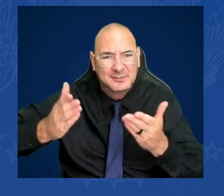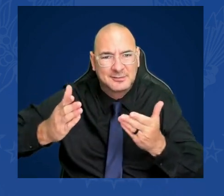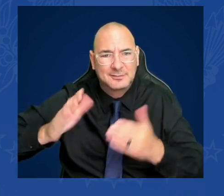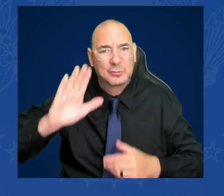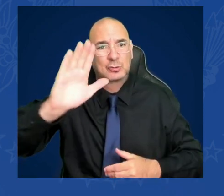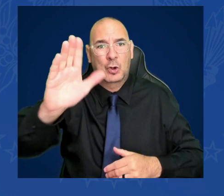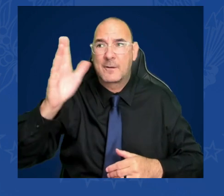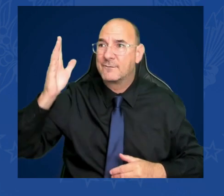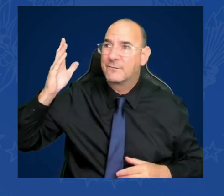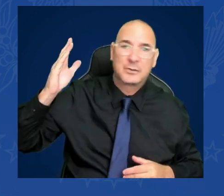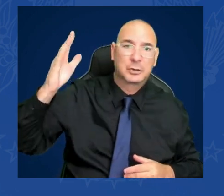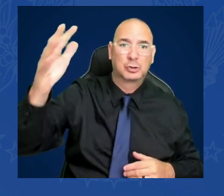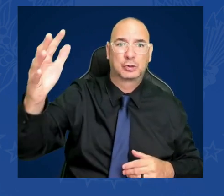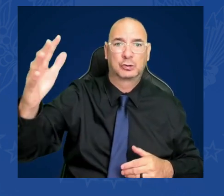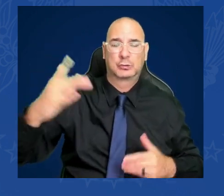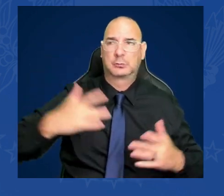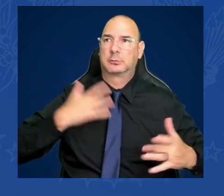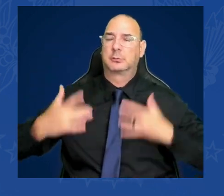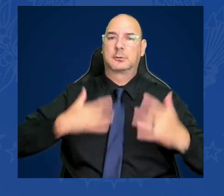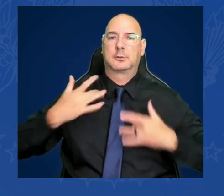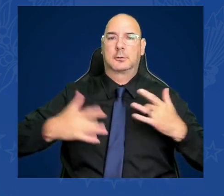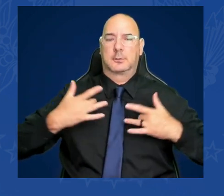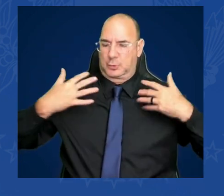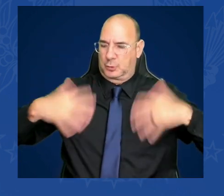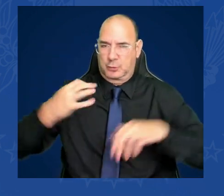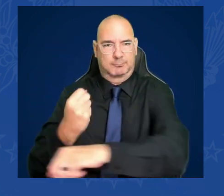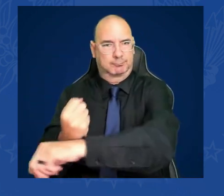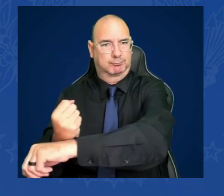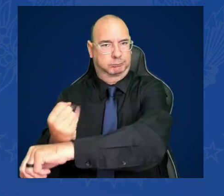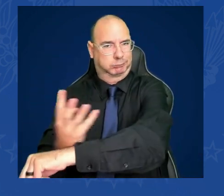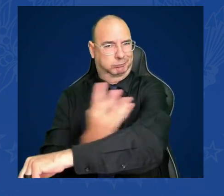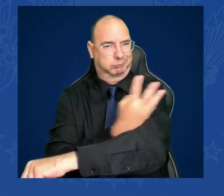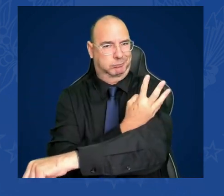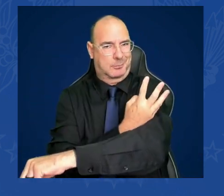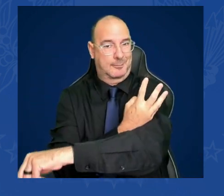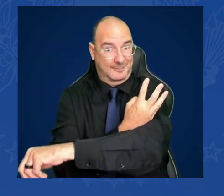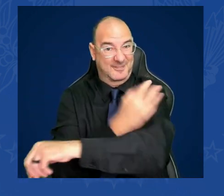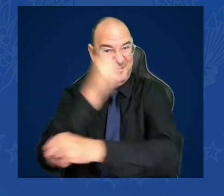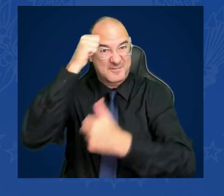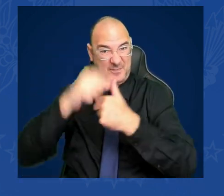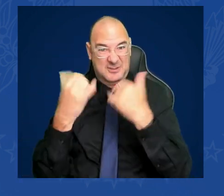Remember how you feel in this moment, because that will help guide you